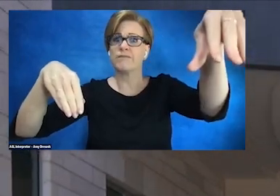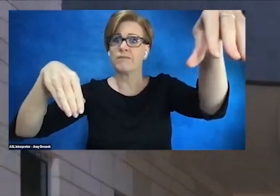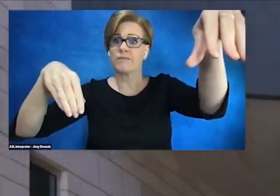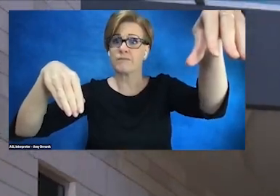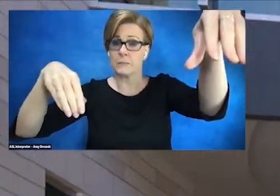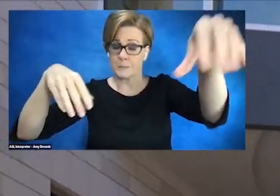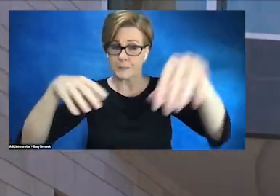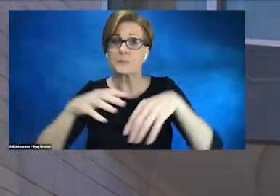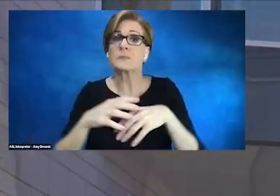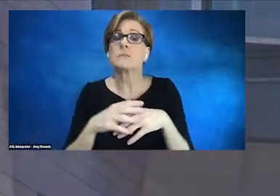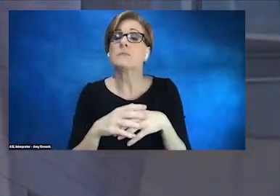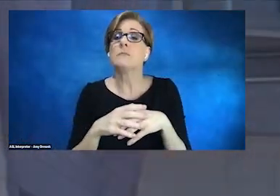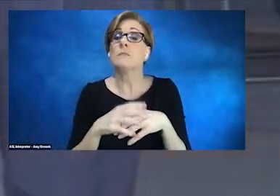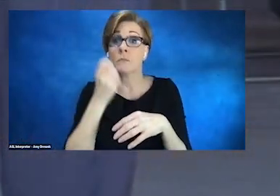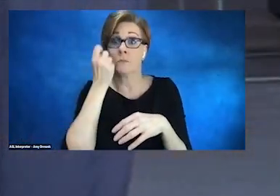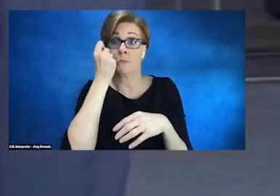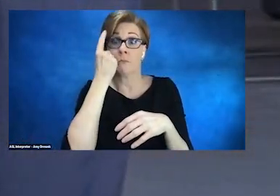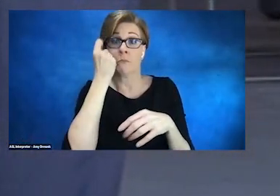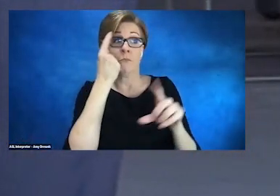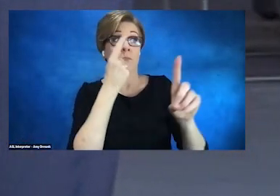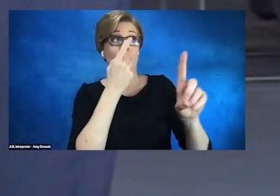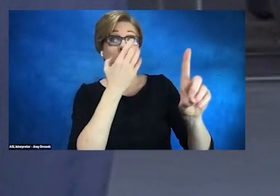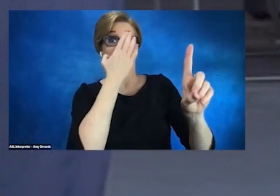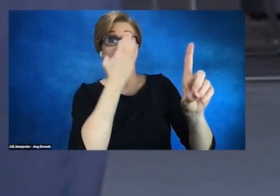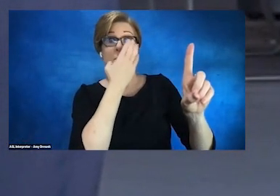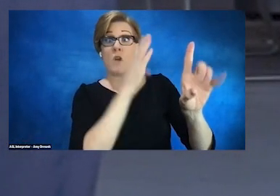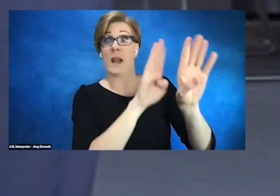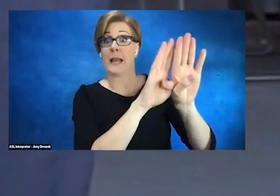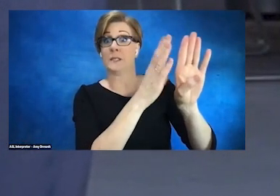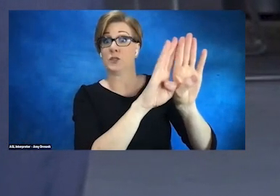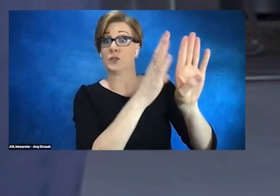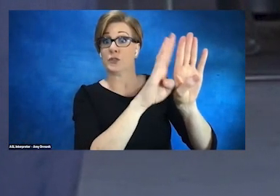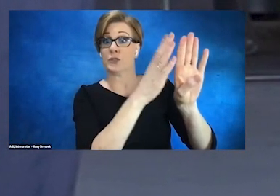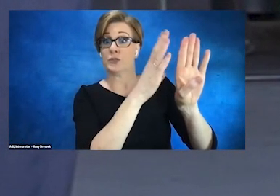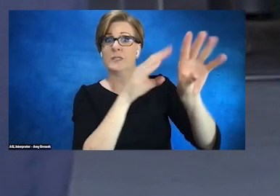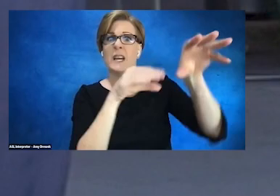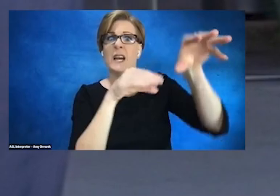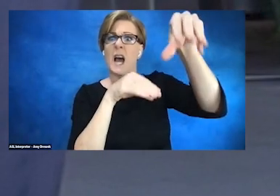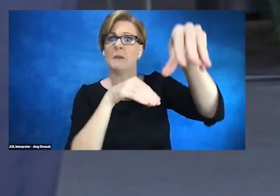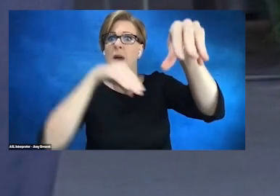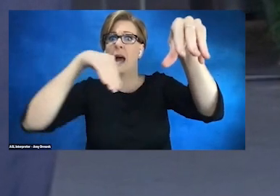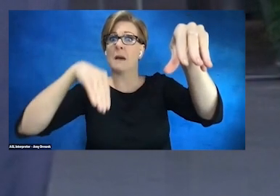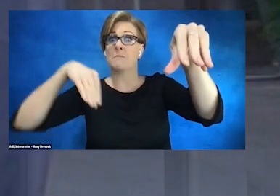location at least three in and away from the front entrance of the voting location. In statute, every